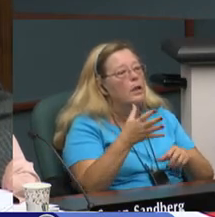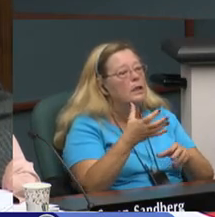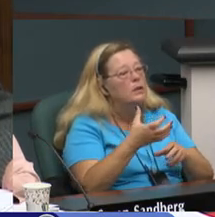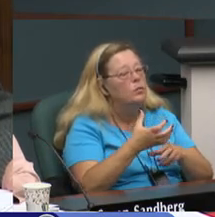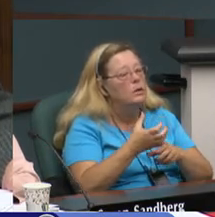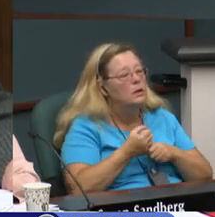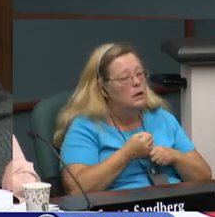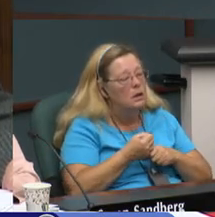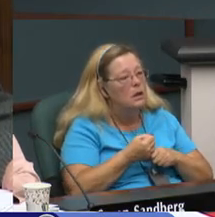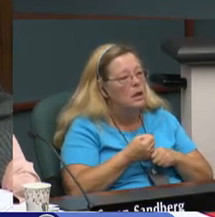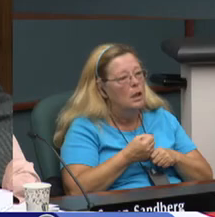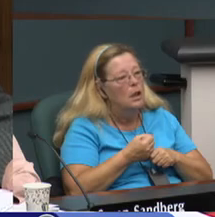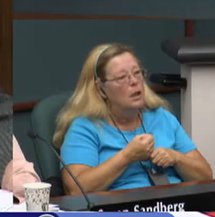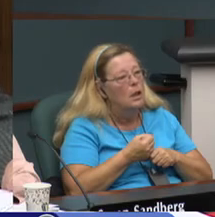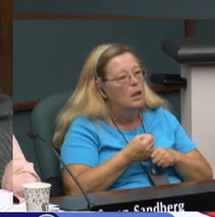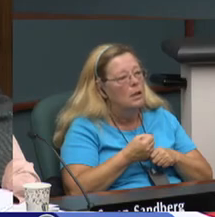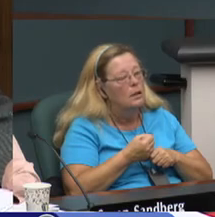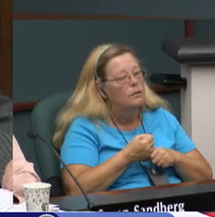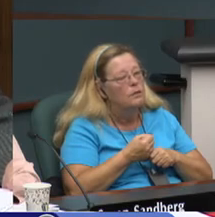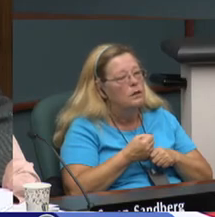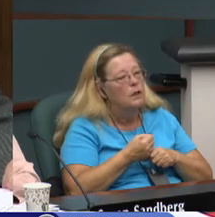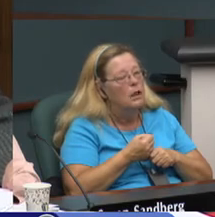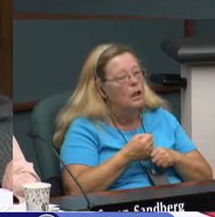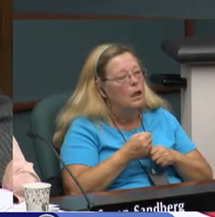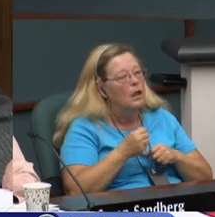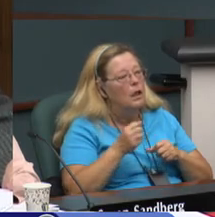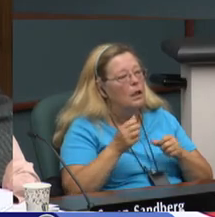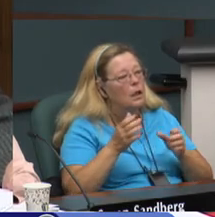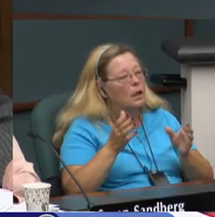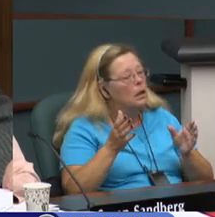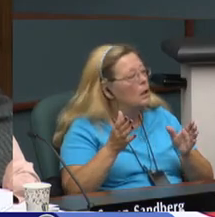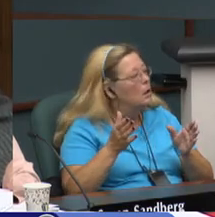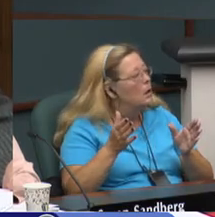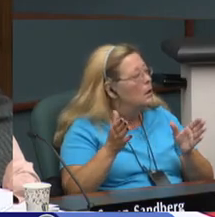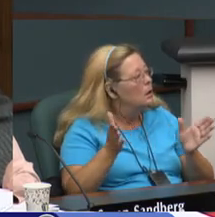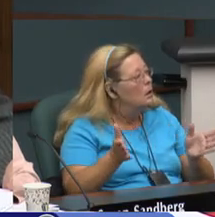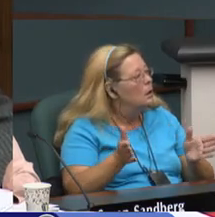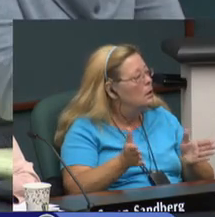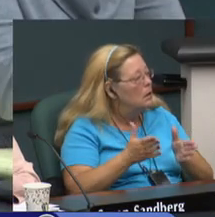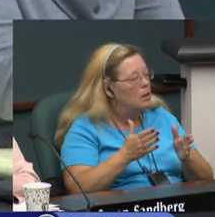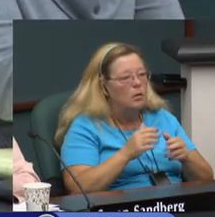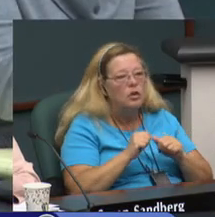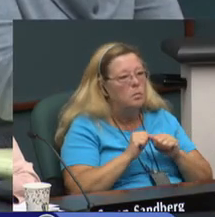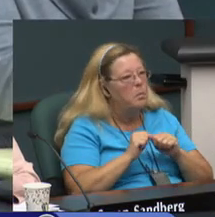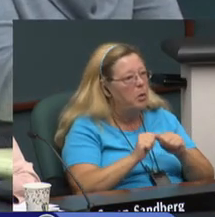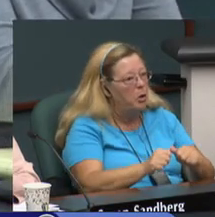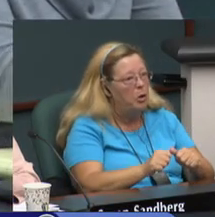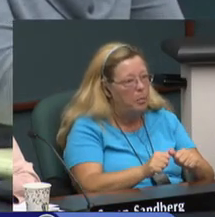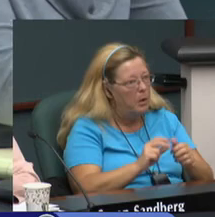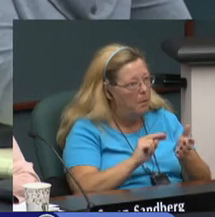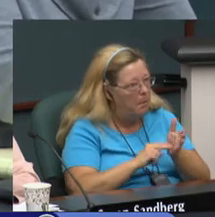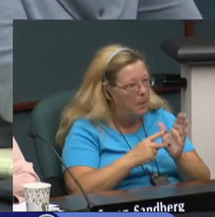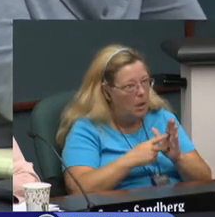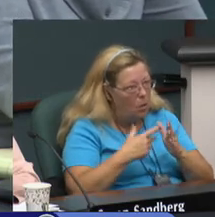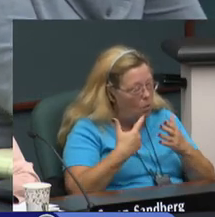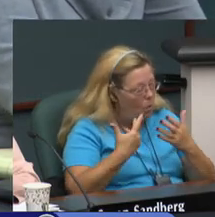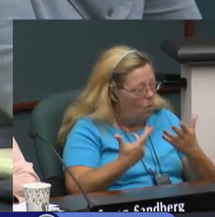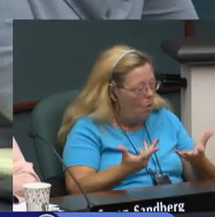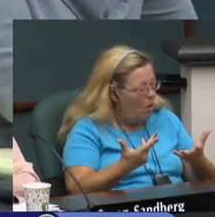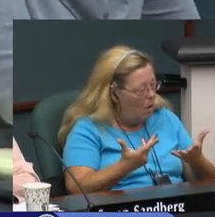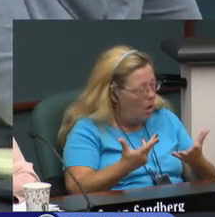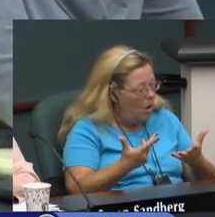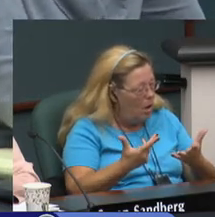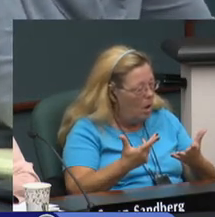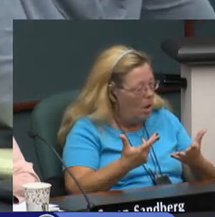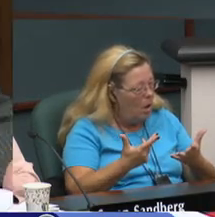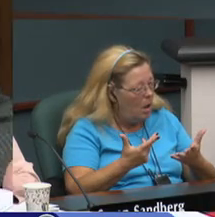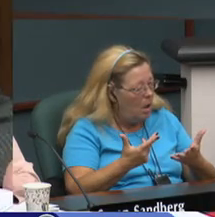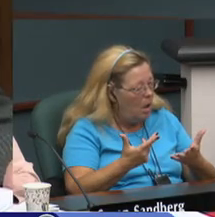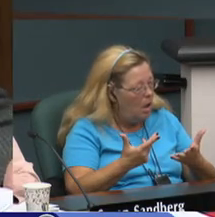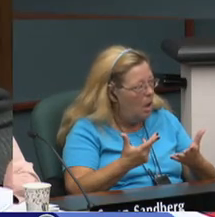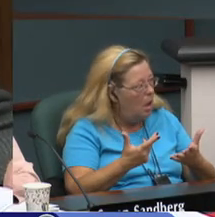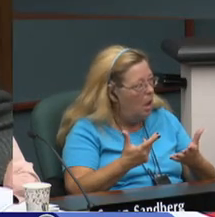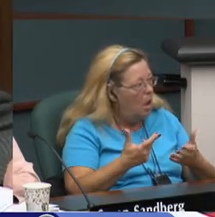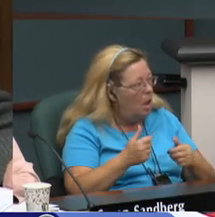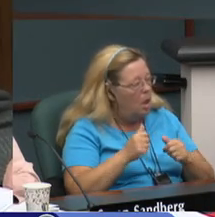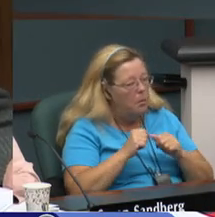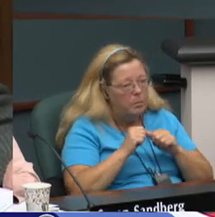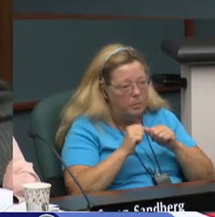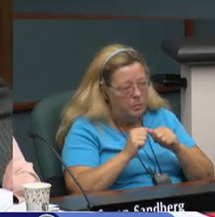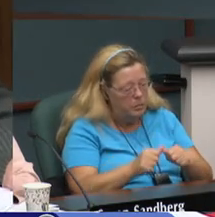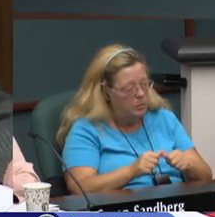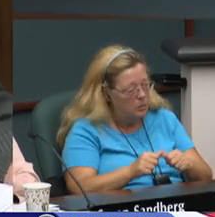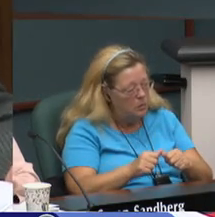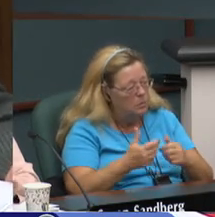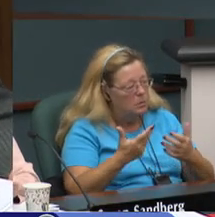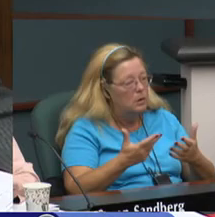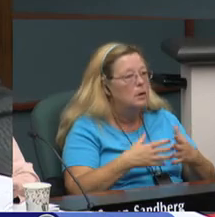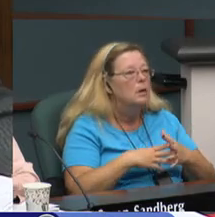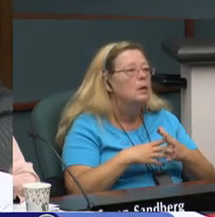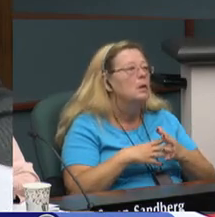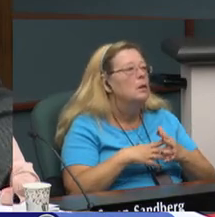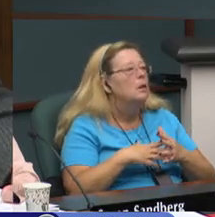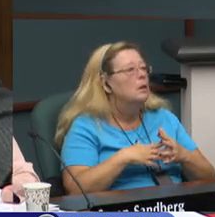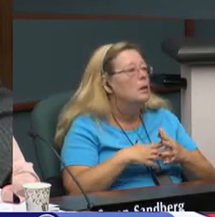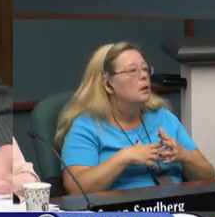incentives permanent meaning I mean in perpetuity and perpetuity okay I and I